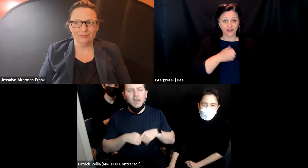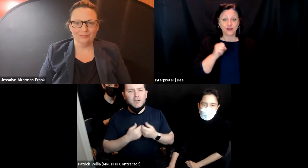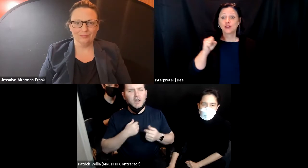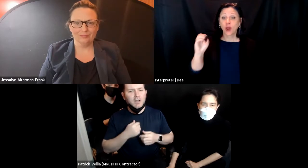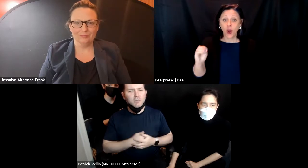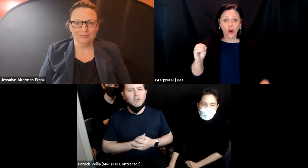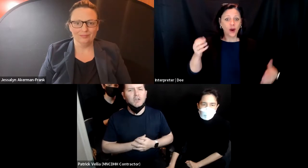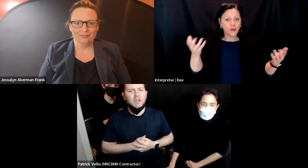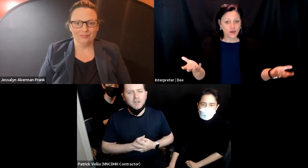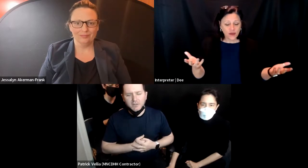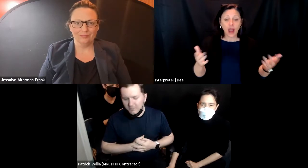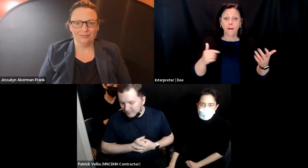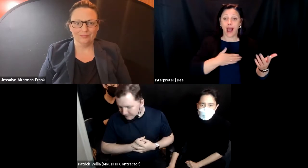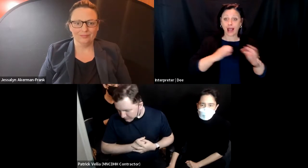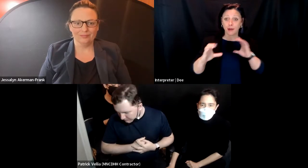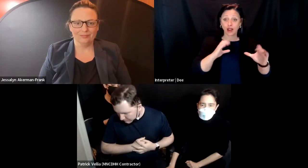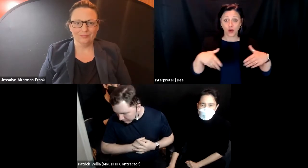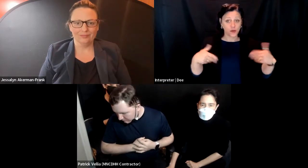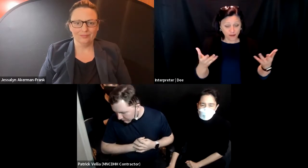Patrick: My turn for our panelists. Okay.